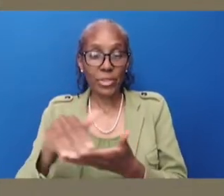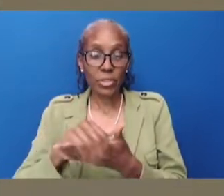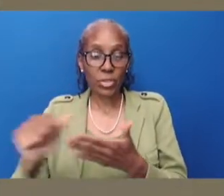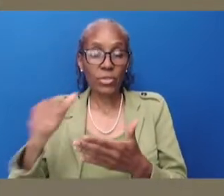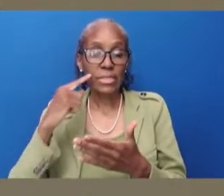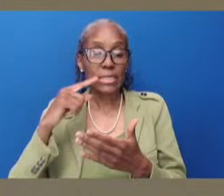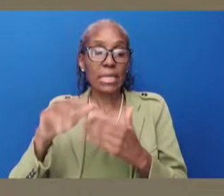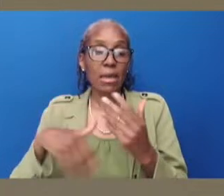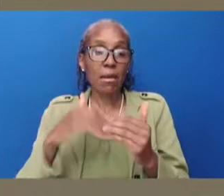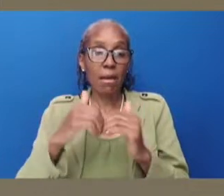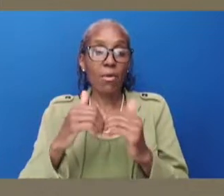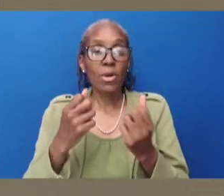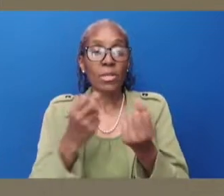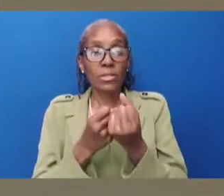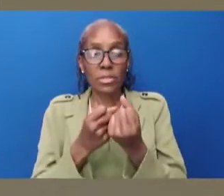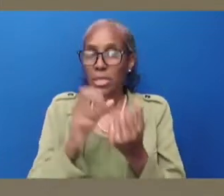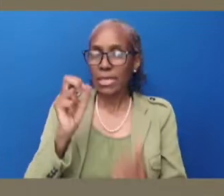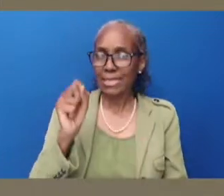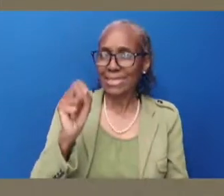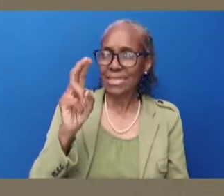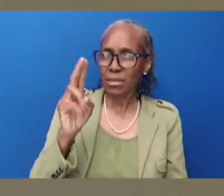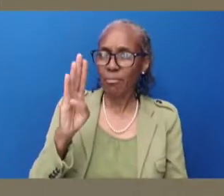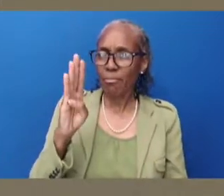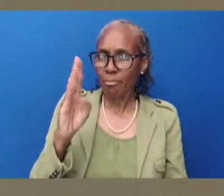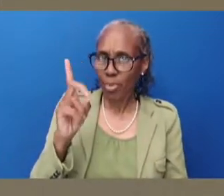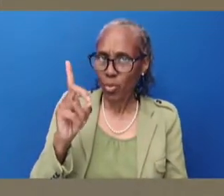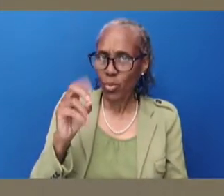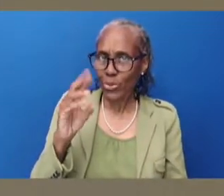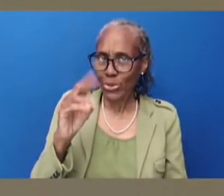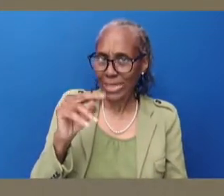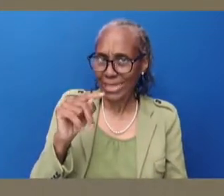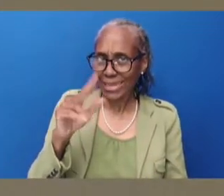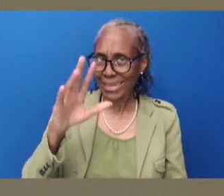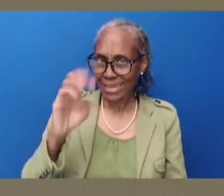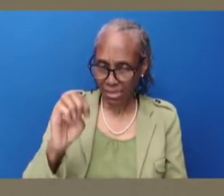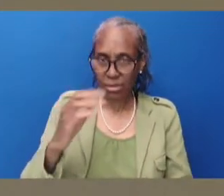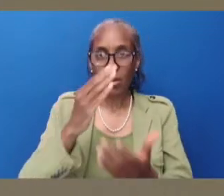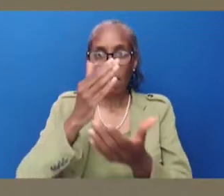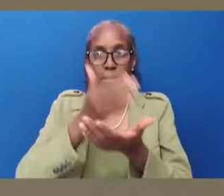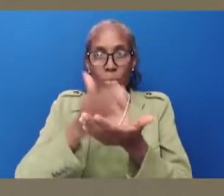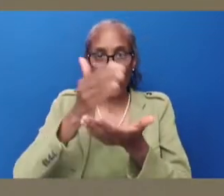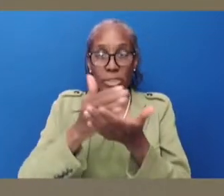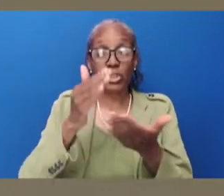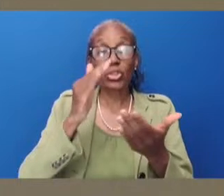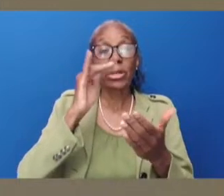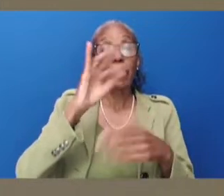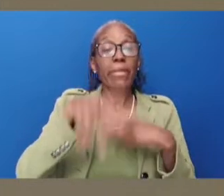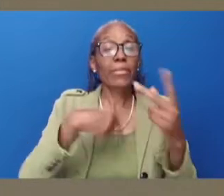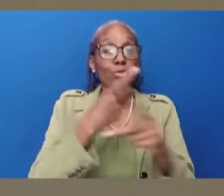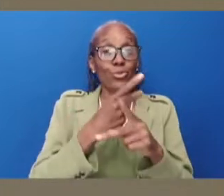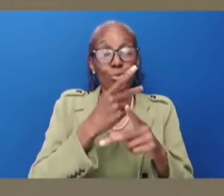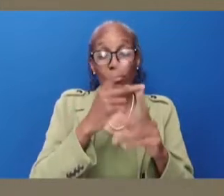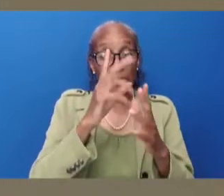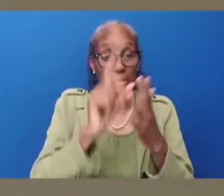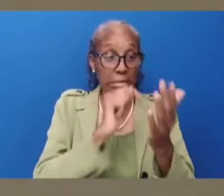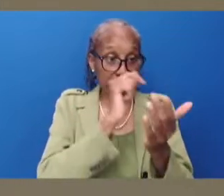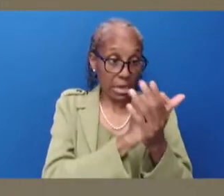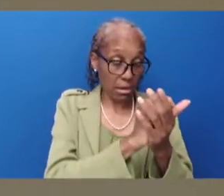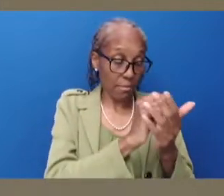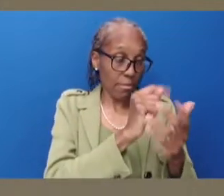THE AMOUNT OF TWO AND A HALF